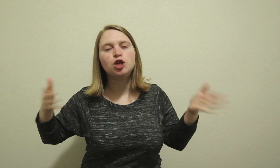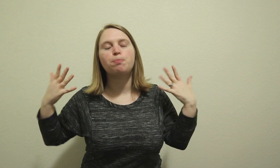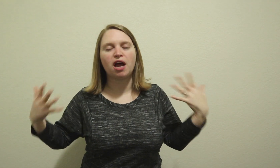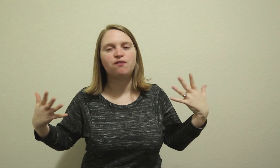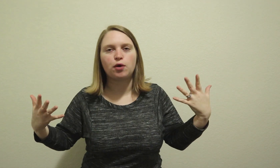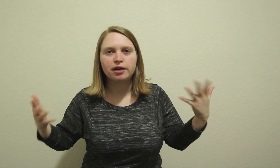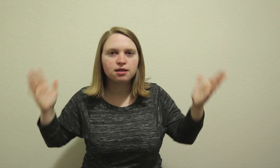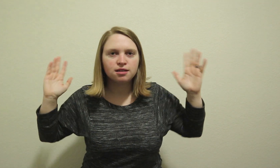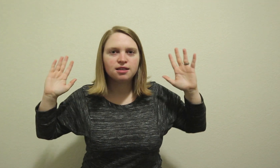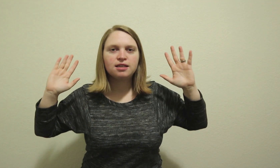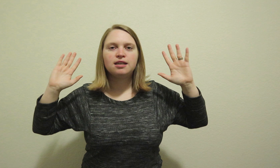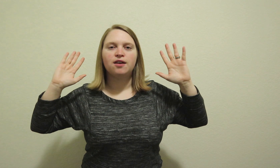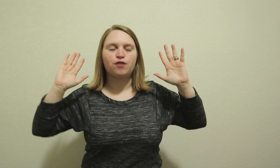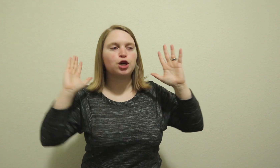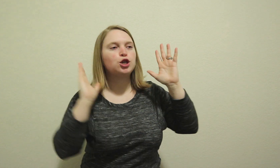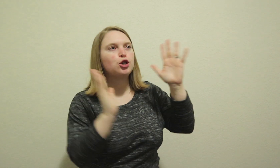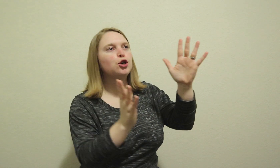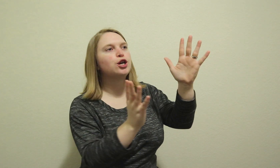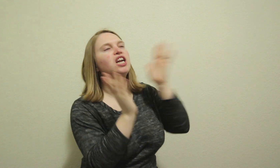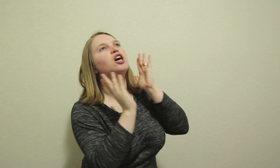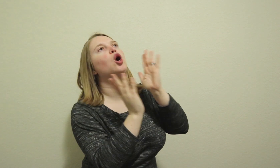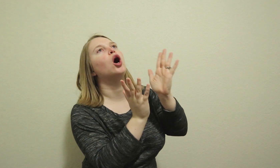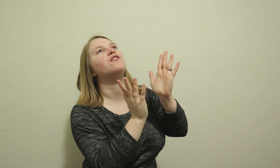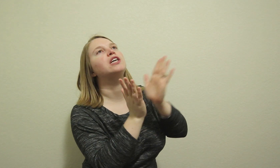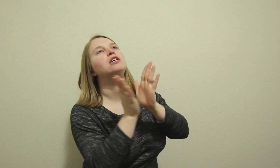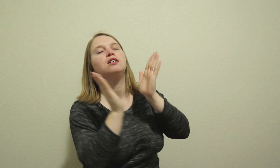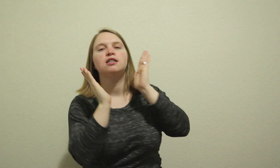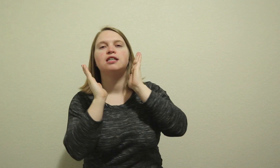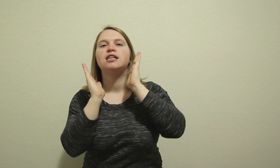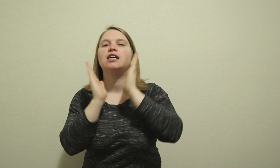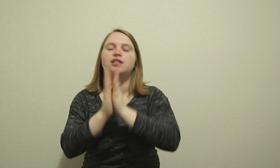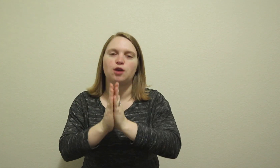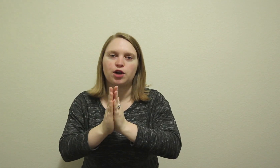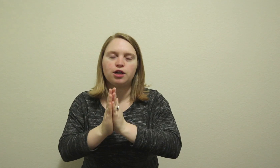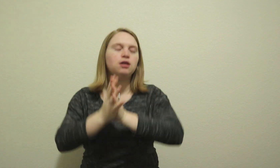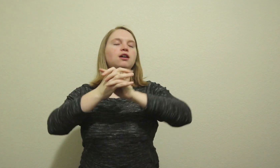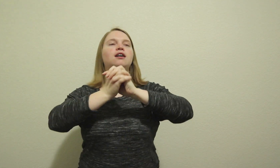you pay for it for good coffee It's so good